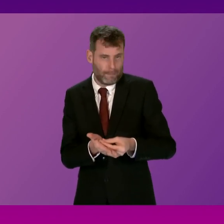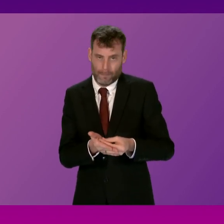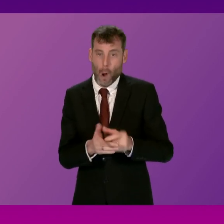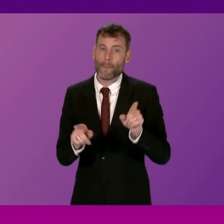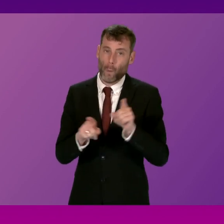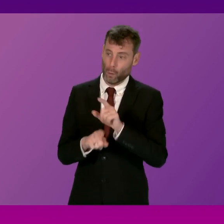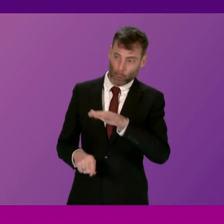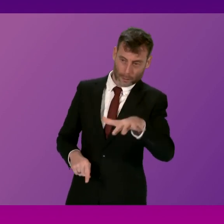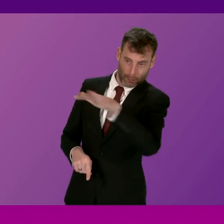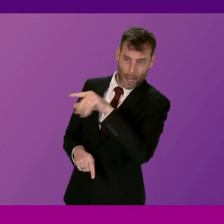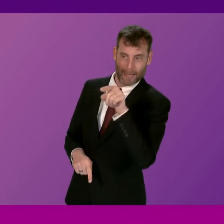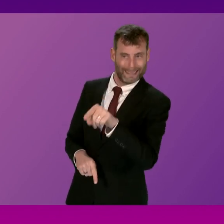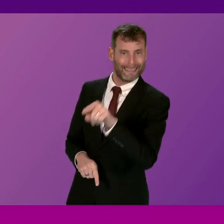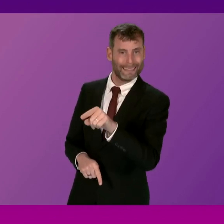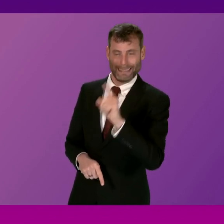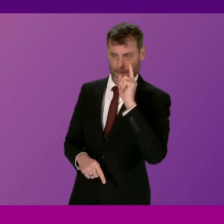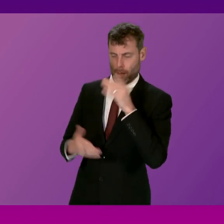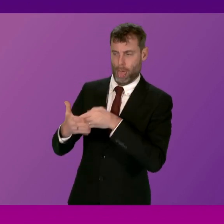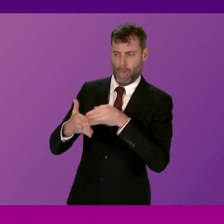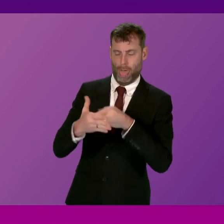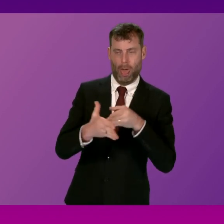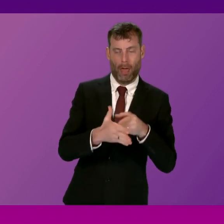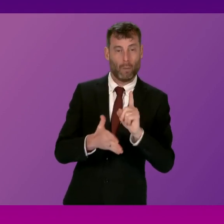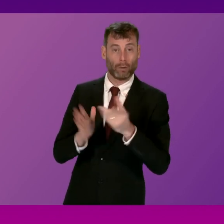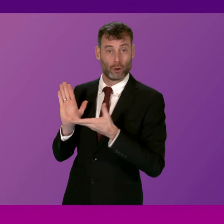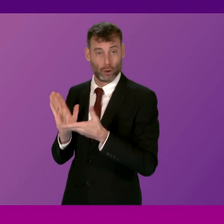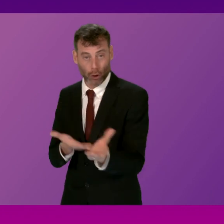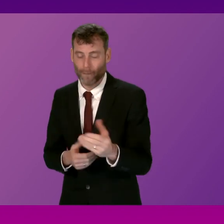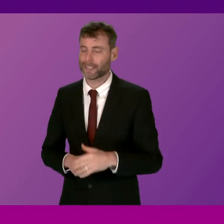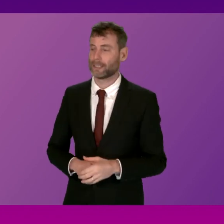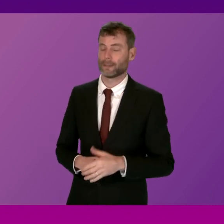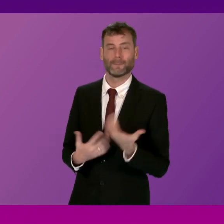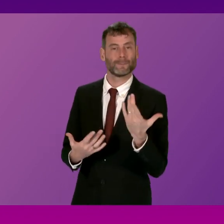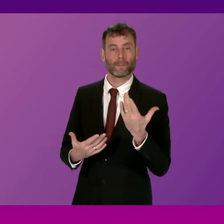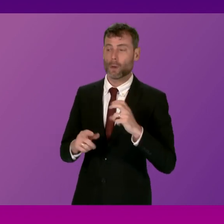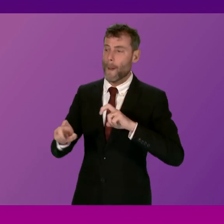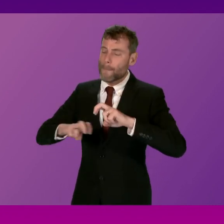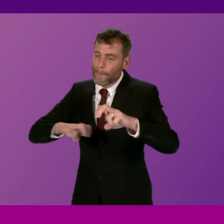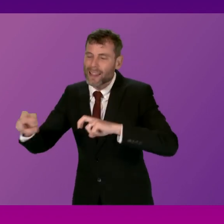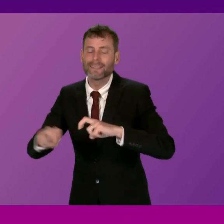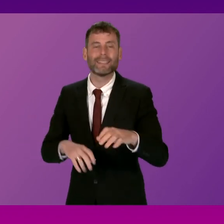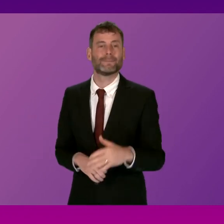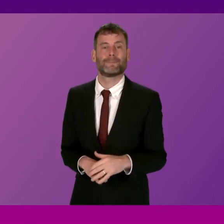to public services, general mobility and connectivity, community cohesion and—consequently—the